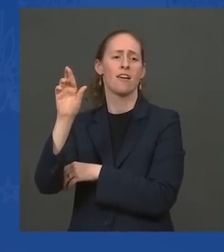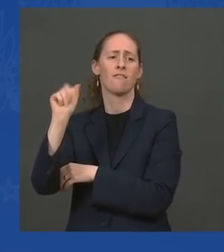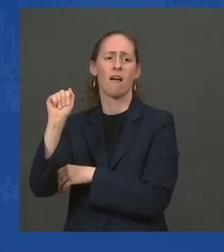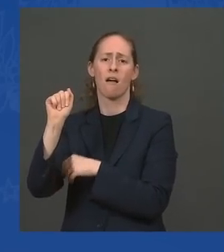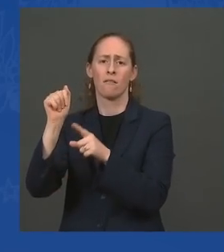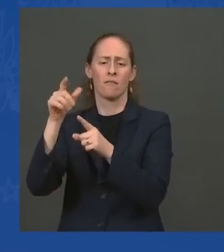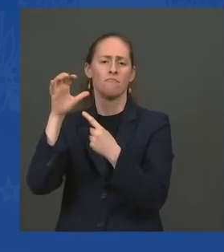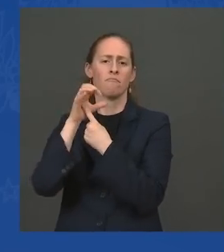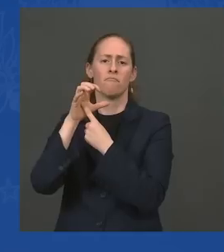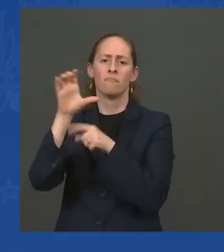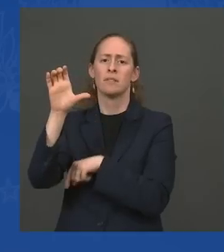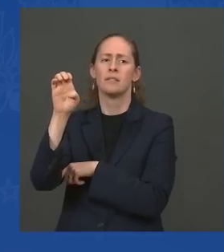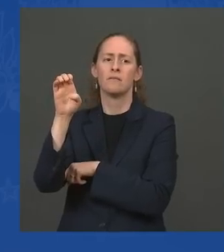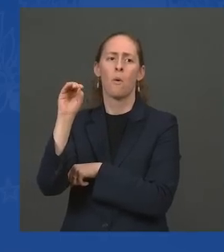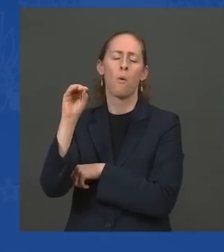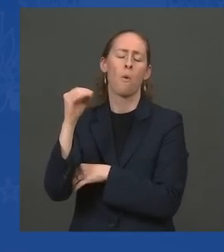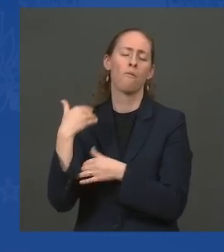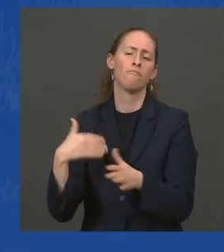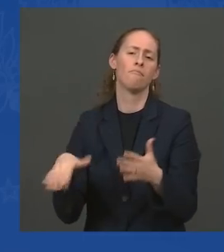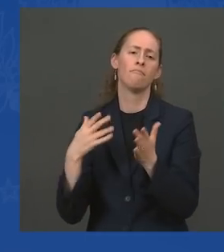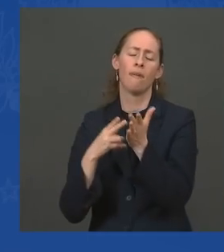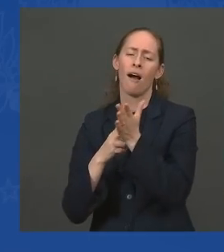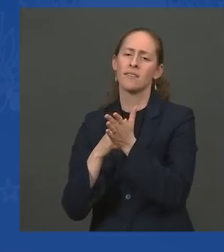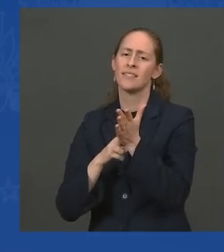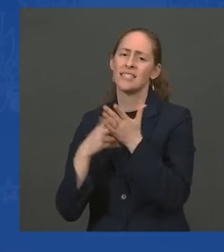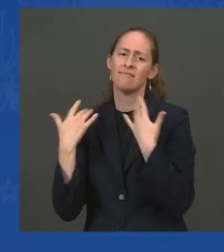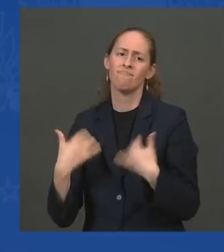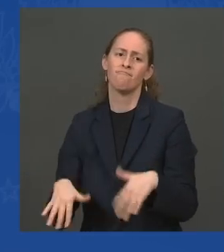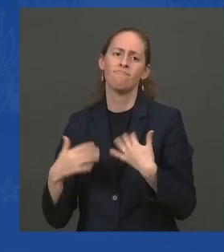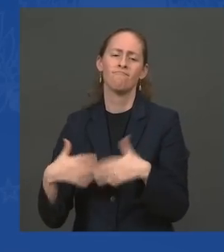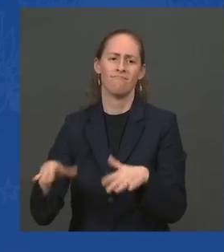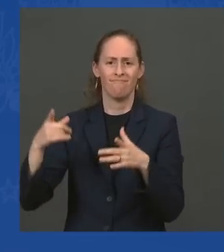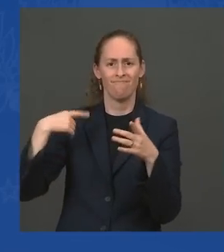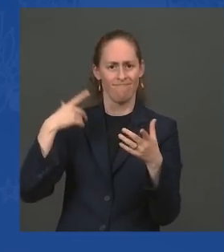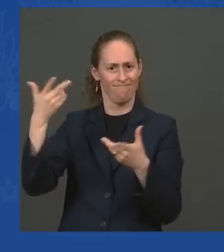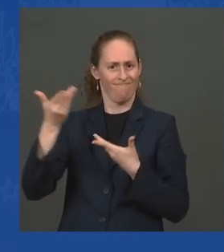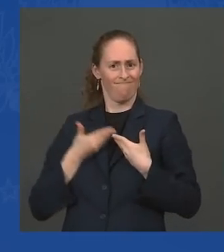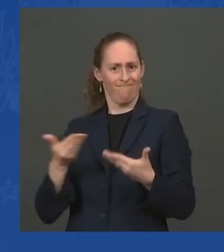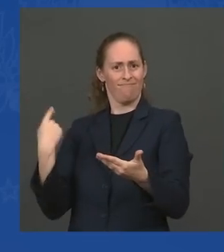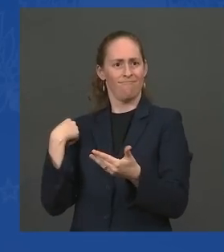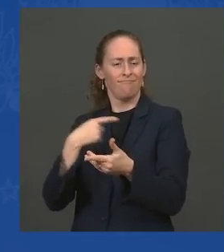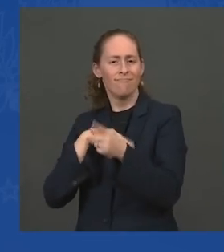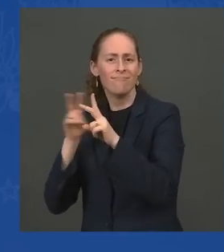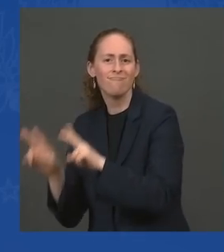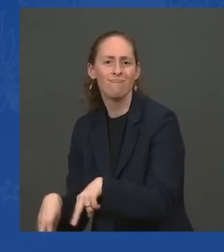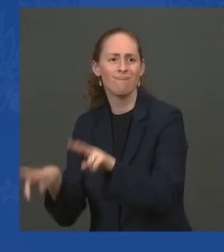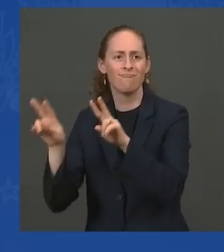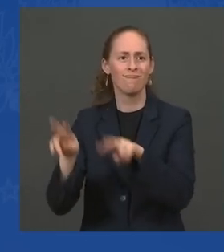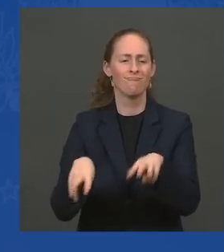You really are. Thank you for hosting us at the very same facility where you once served as a plant manager.